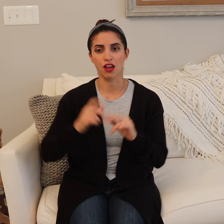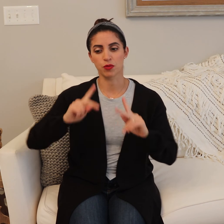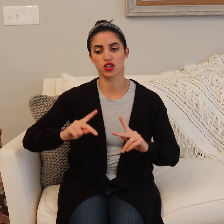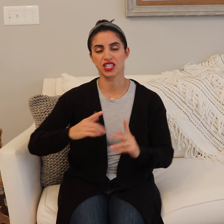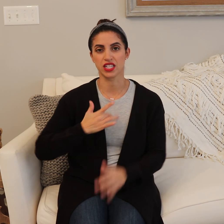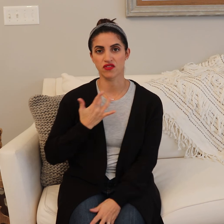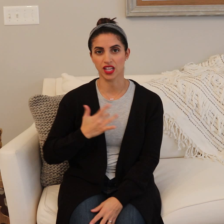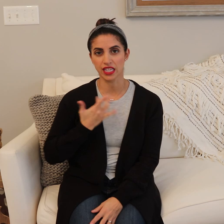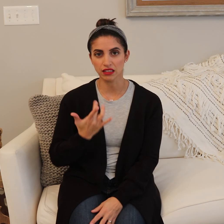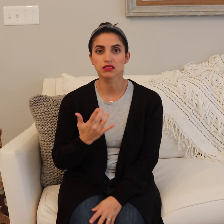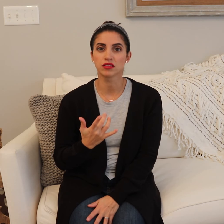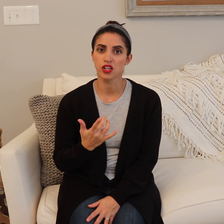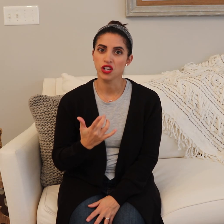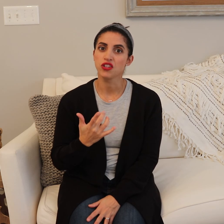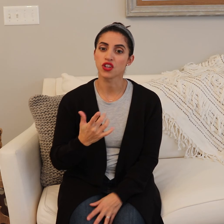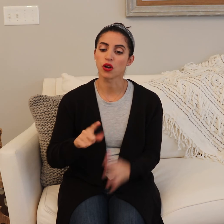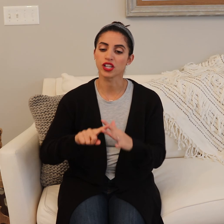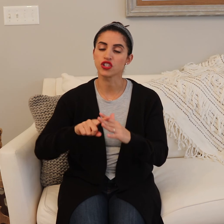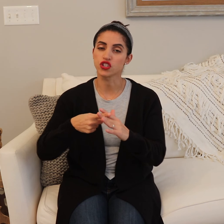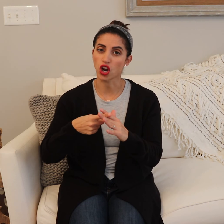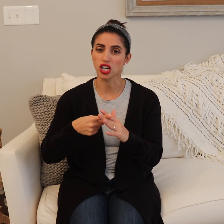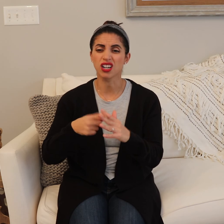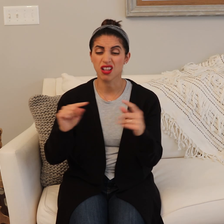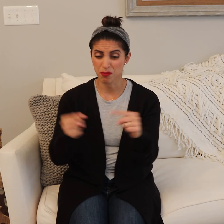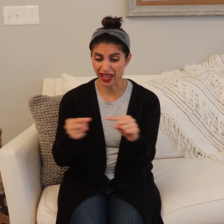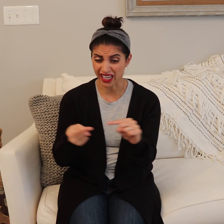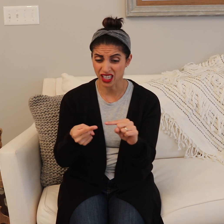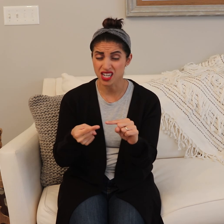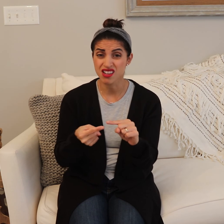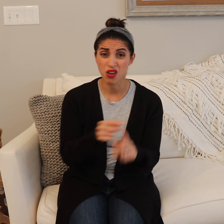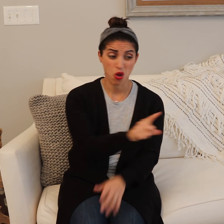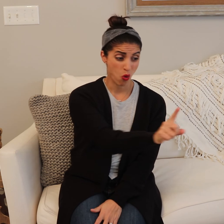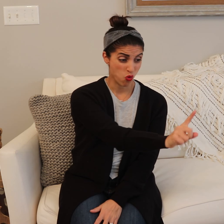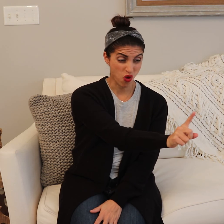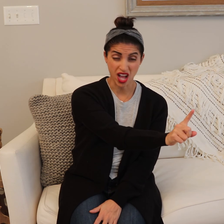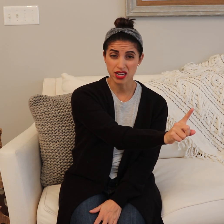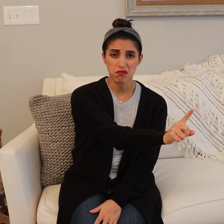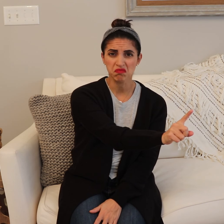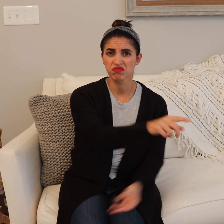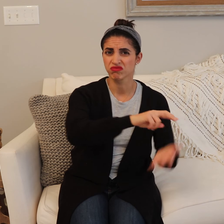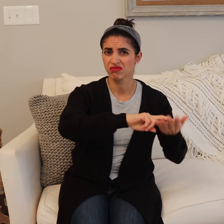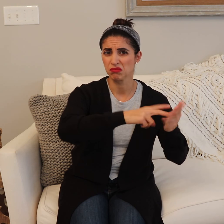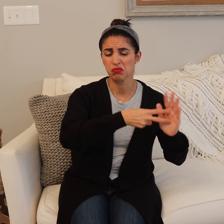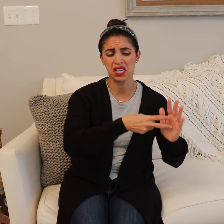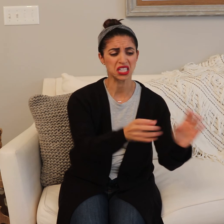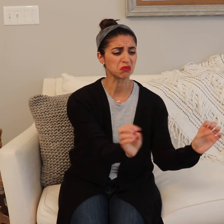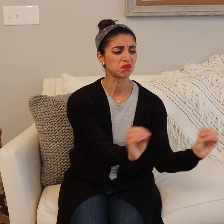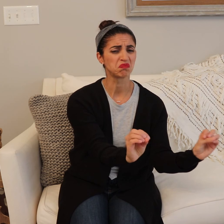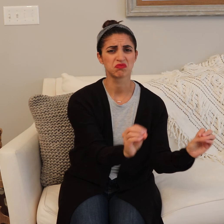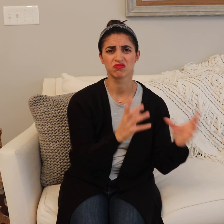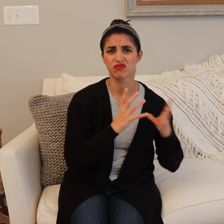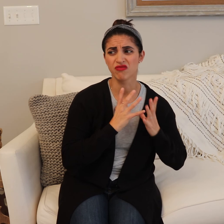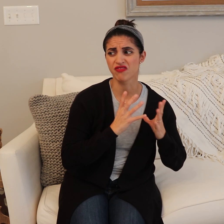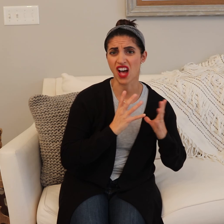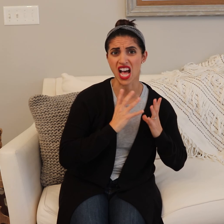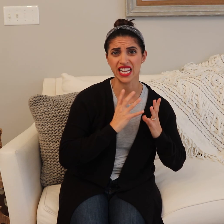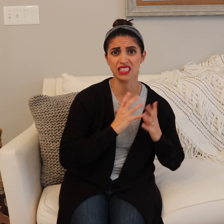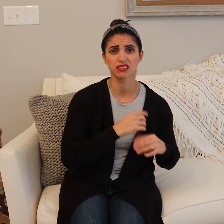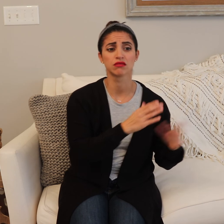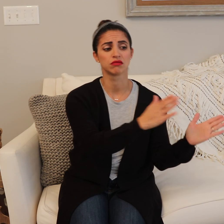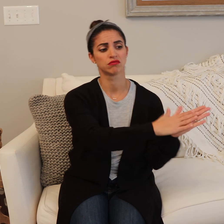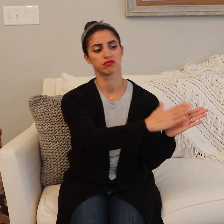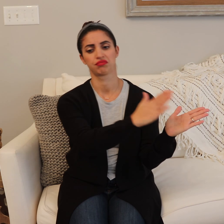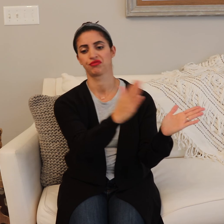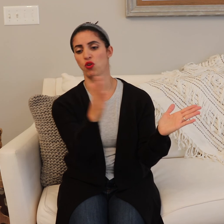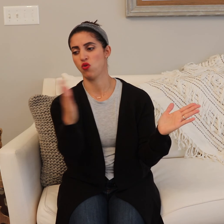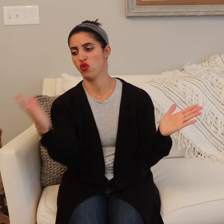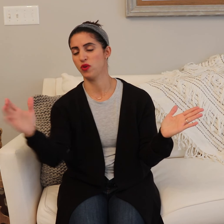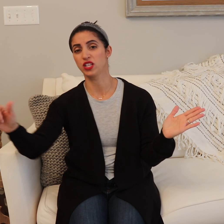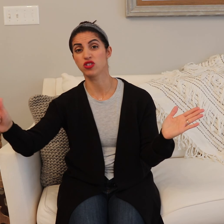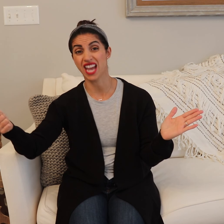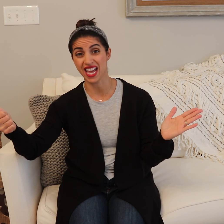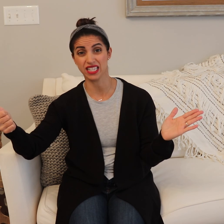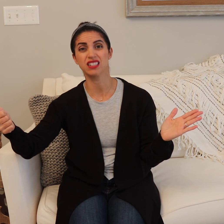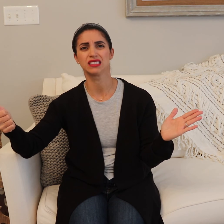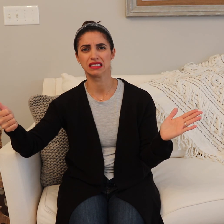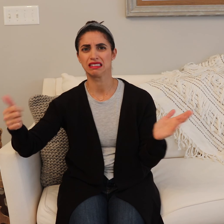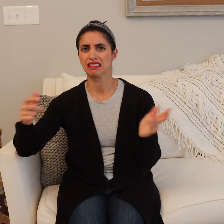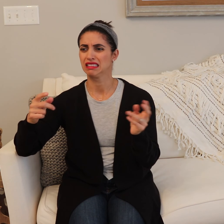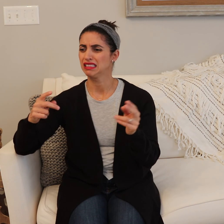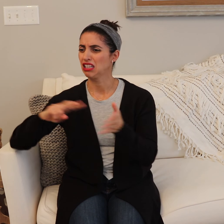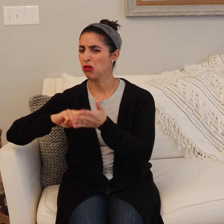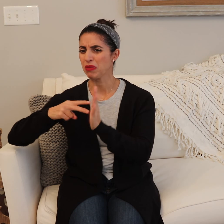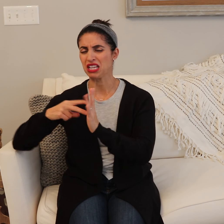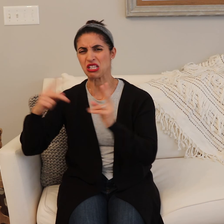the person is feeling so it can start: pain 1 means fine, all the way to 10,